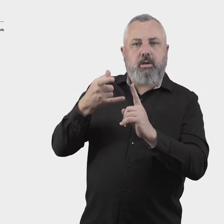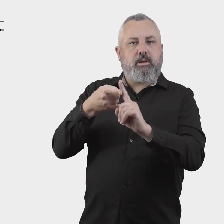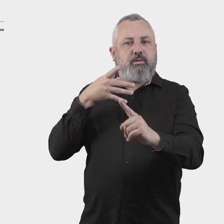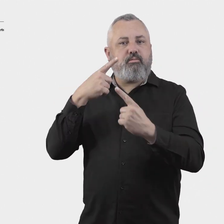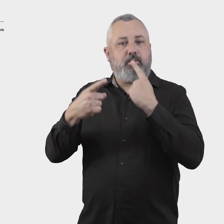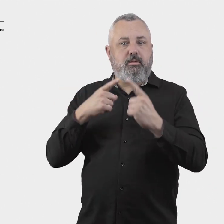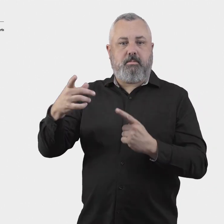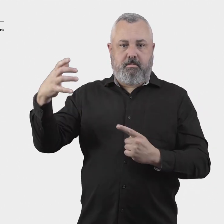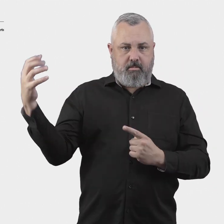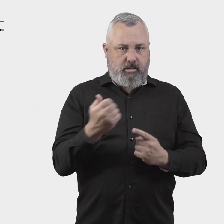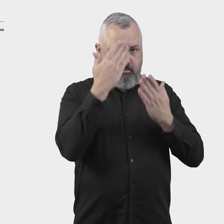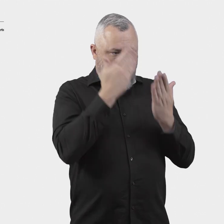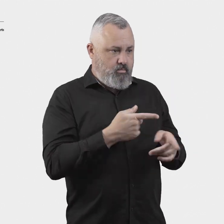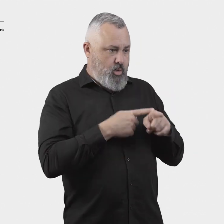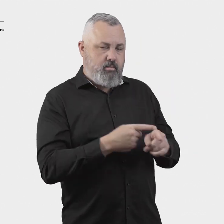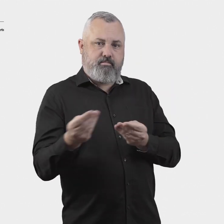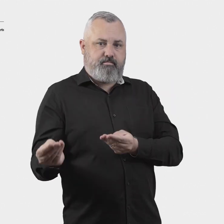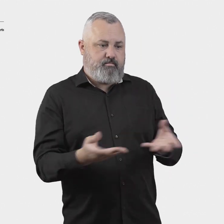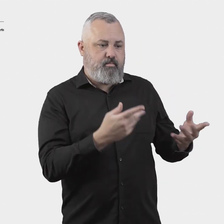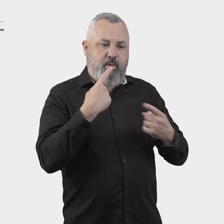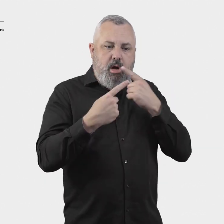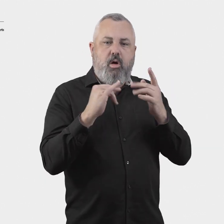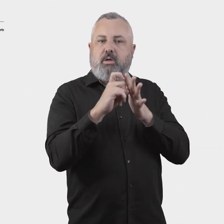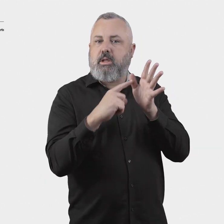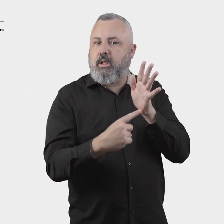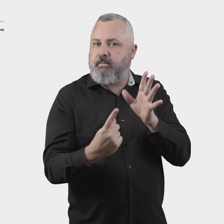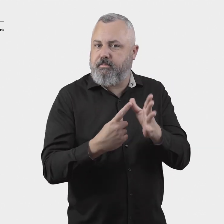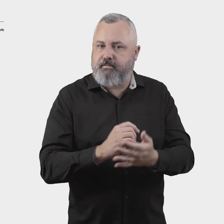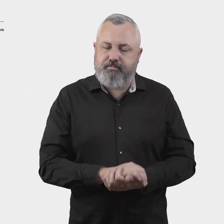information to the scheme